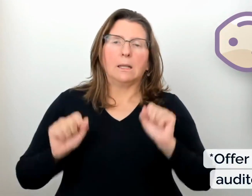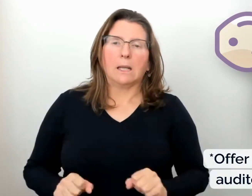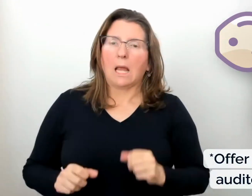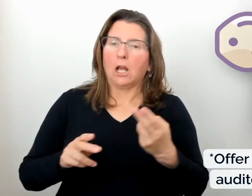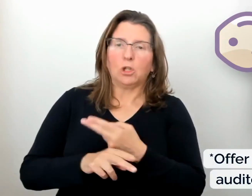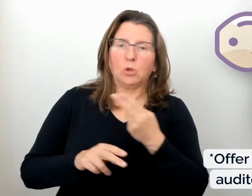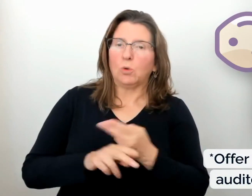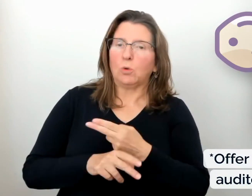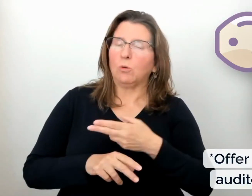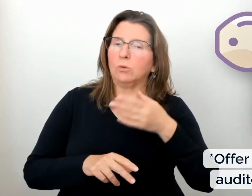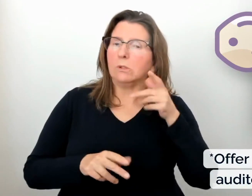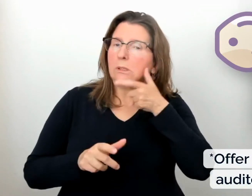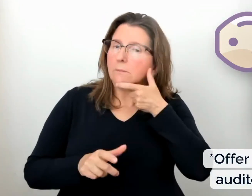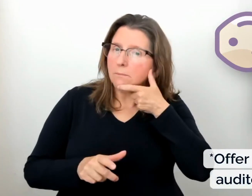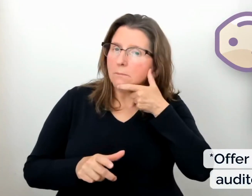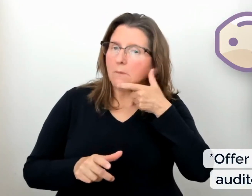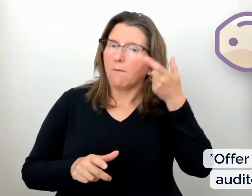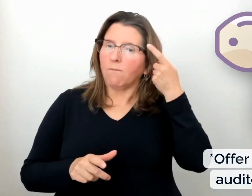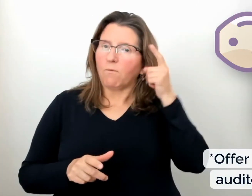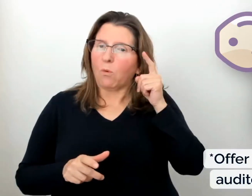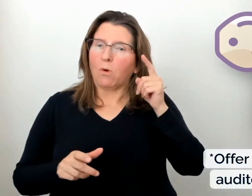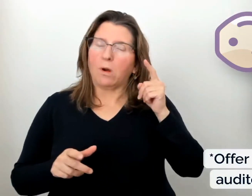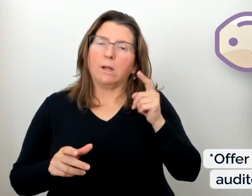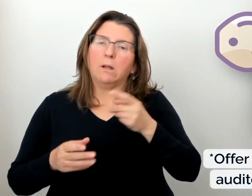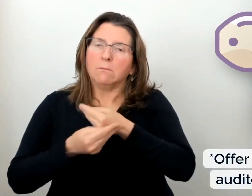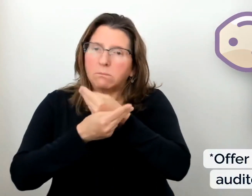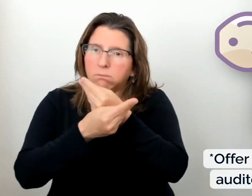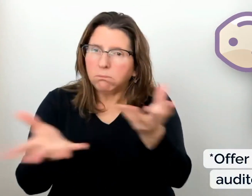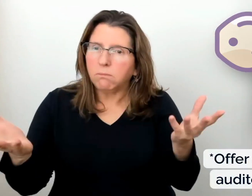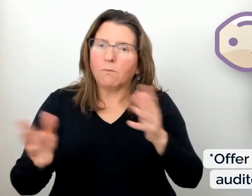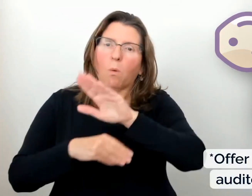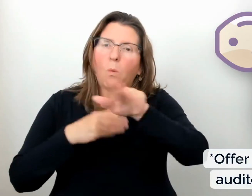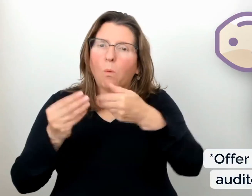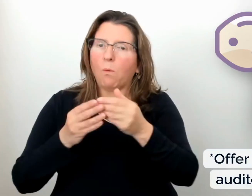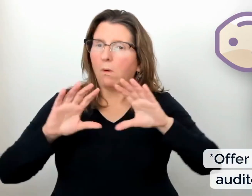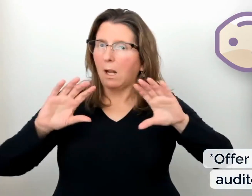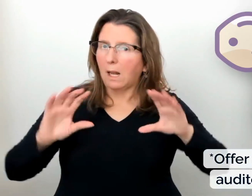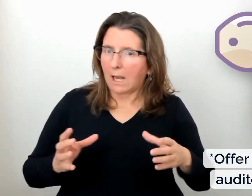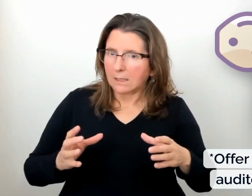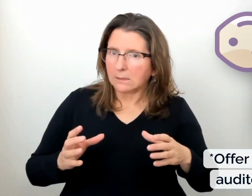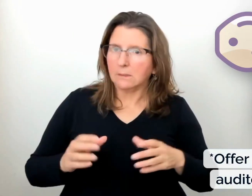Teachers could use a headset with a mic to amplify to the entire class.